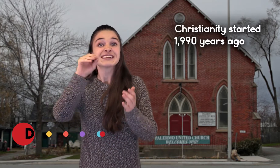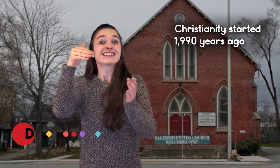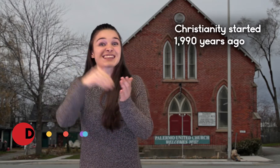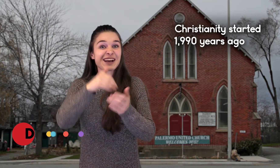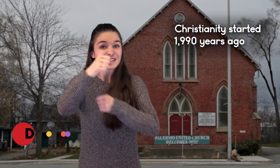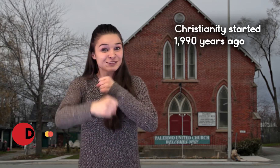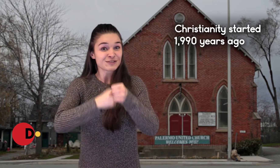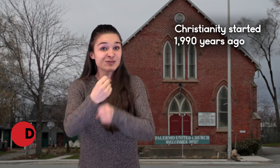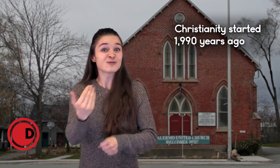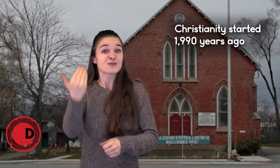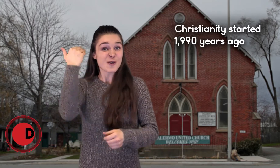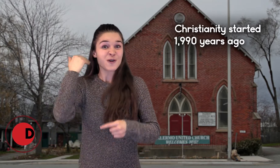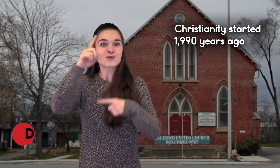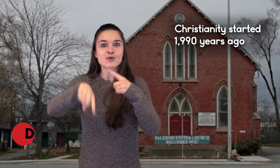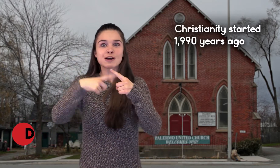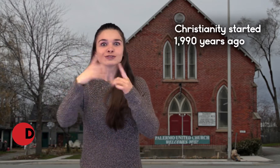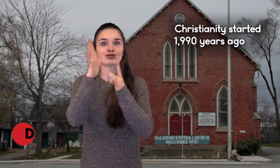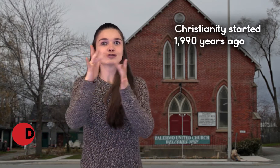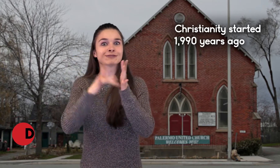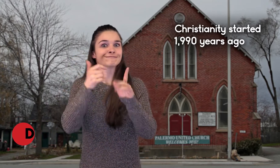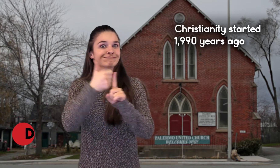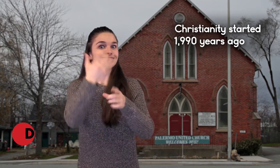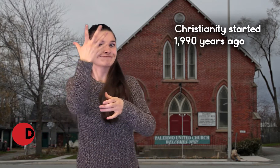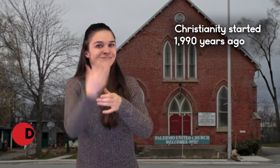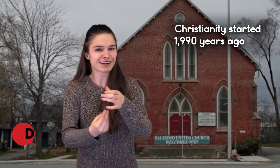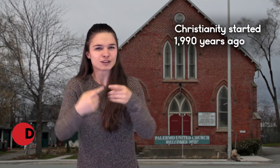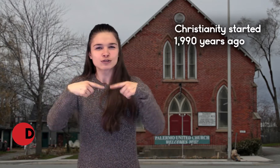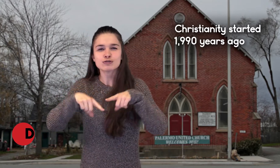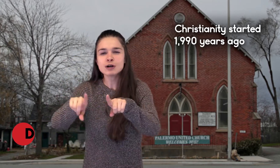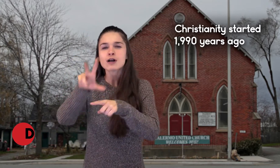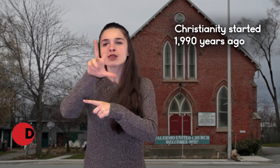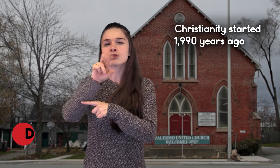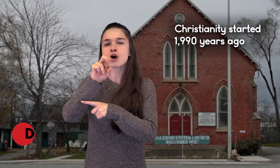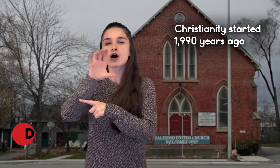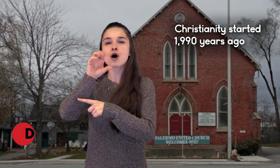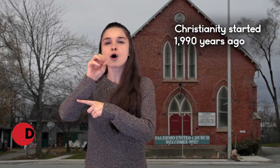Christianity started around 30 Common Era (CE)